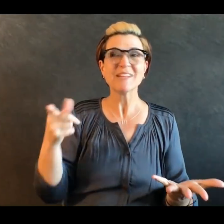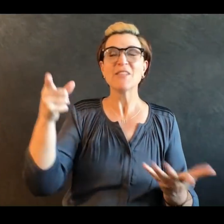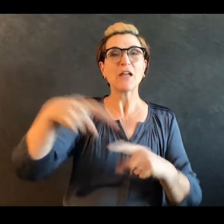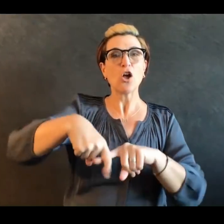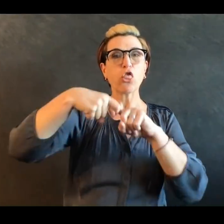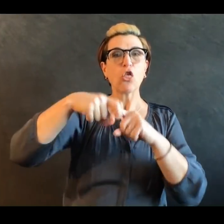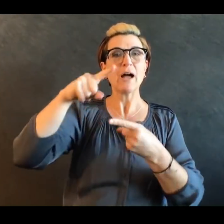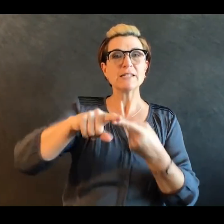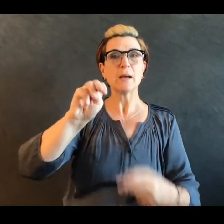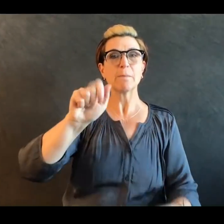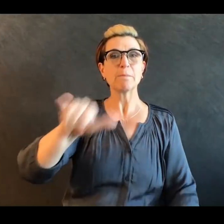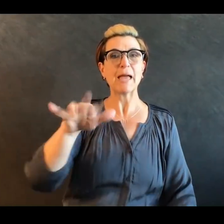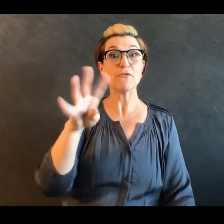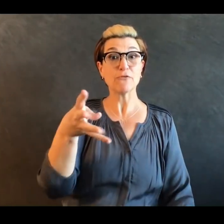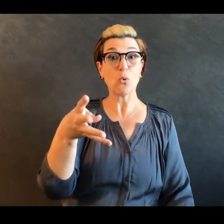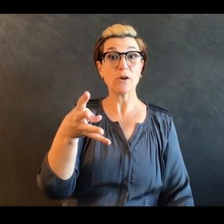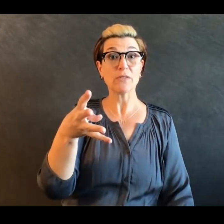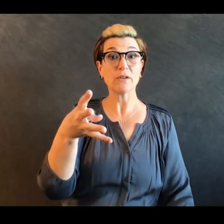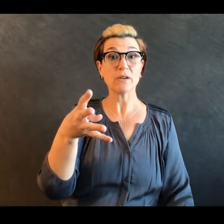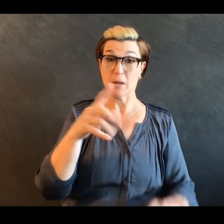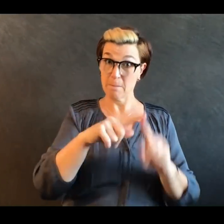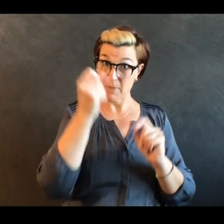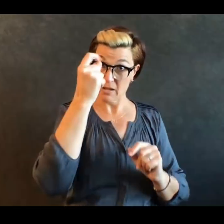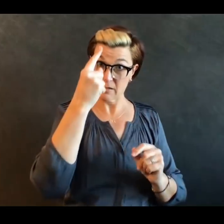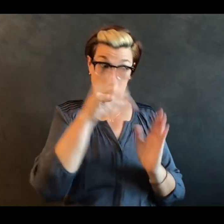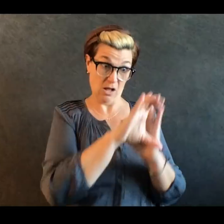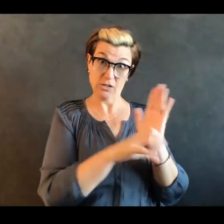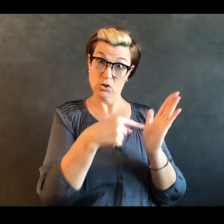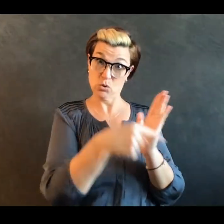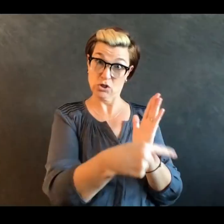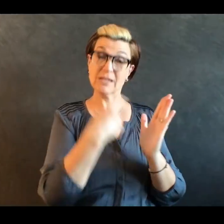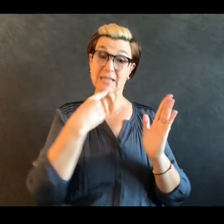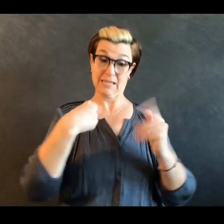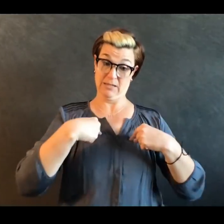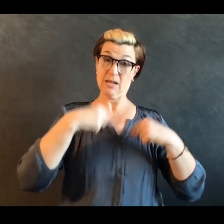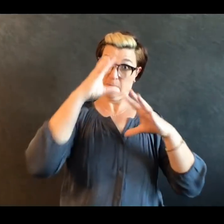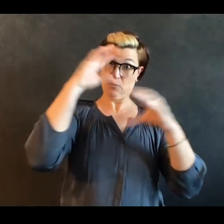the president to fill positions in such circumstances the recess appointment